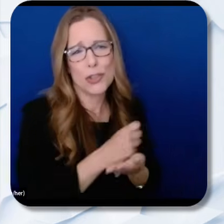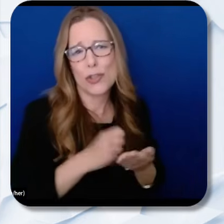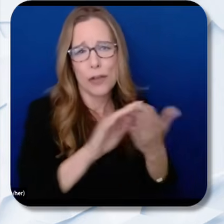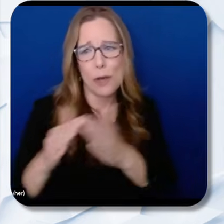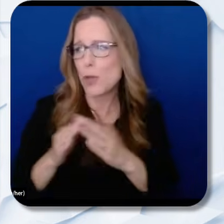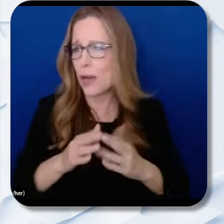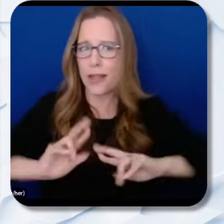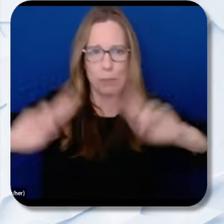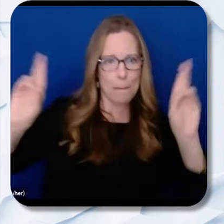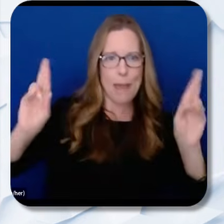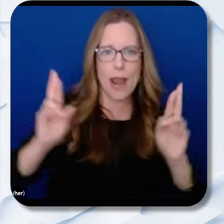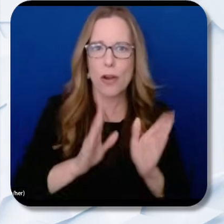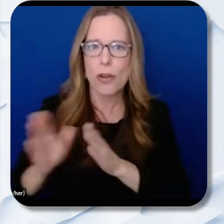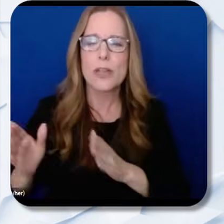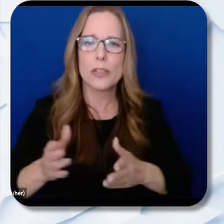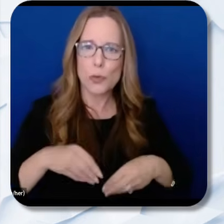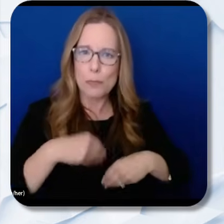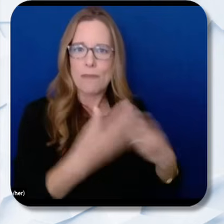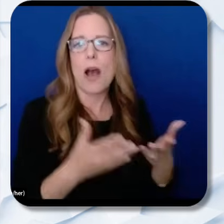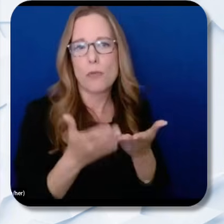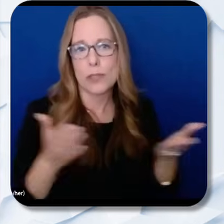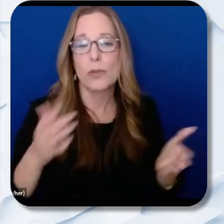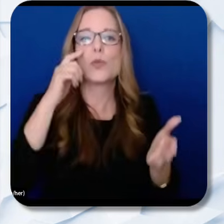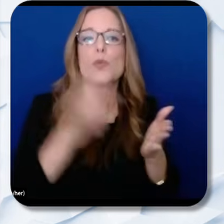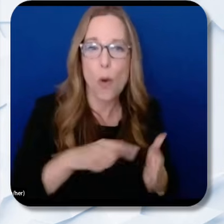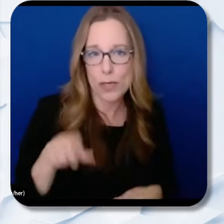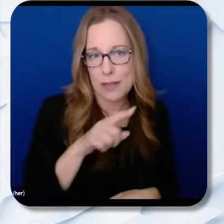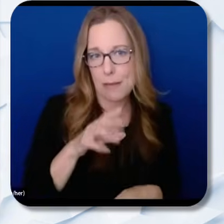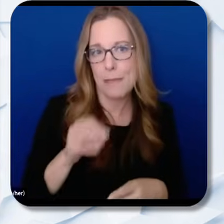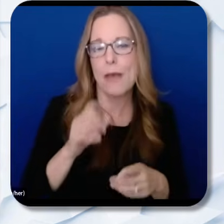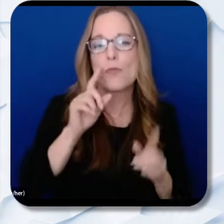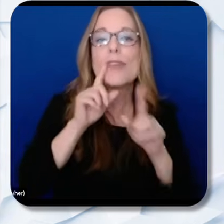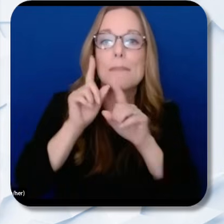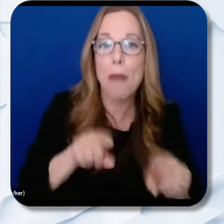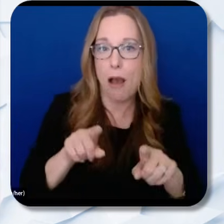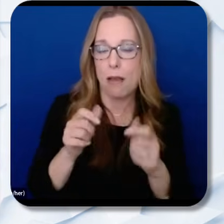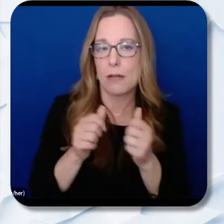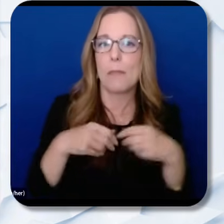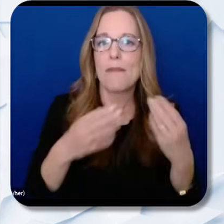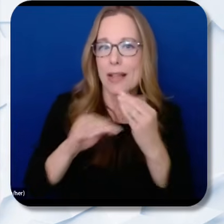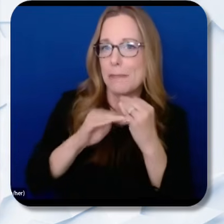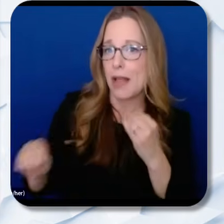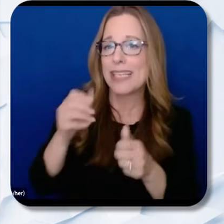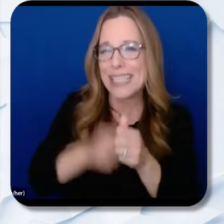we can continue to build a momentum that that kind of response can be given to every student,